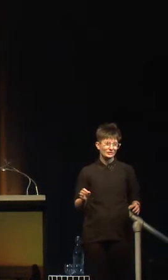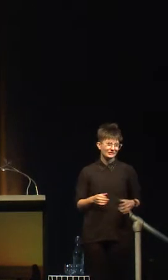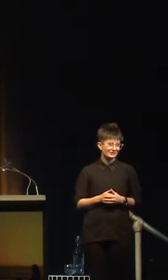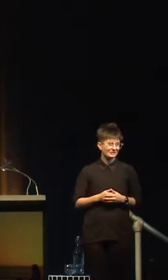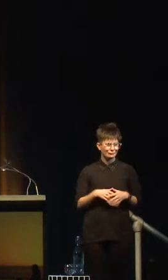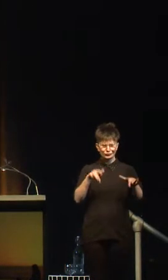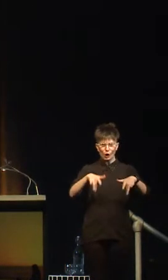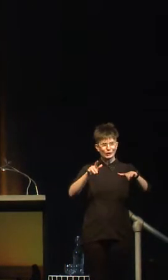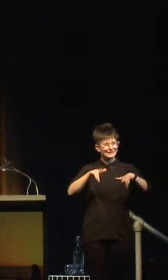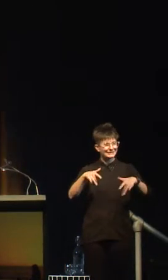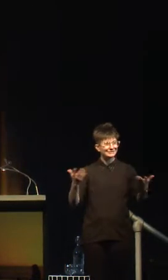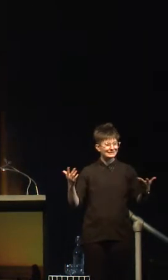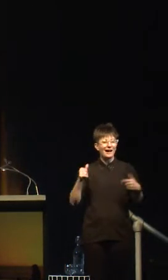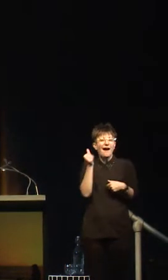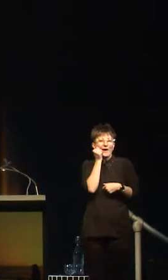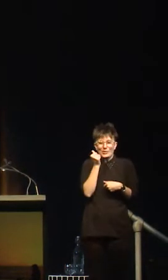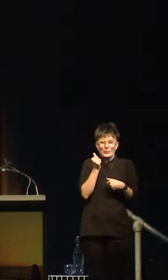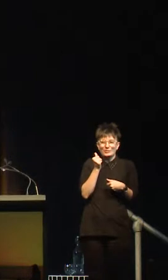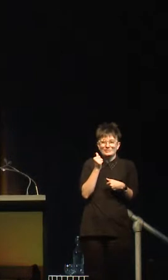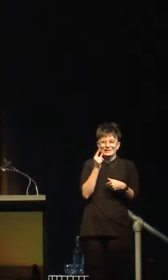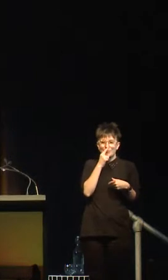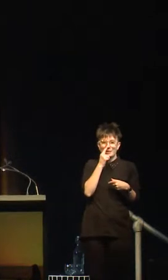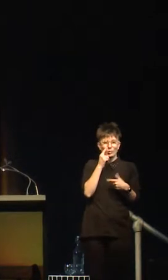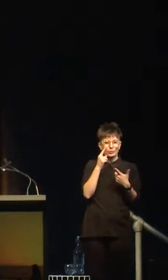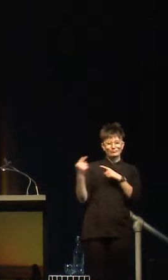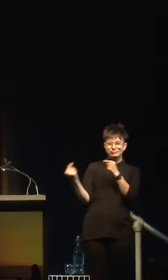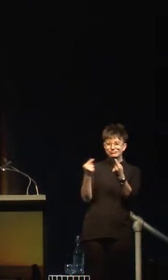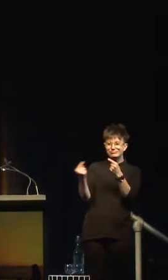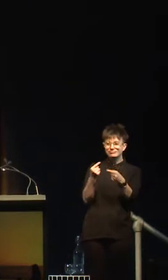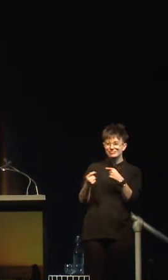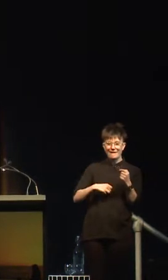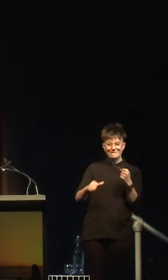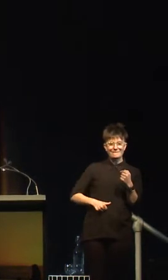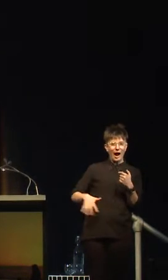a lot of attention on the debate now in the agricultural sector, but as I keep saying